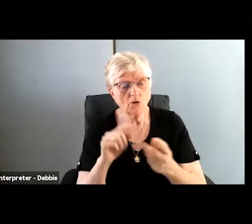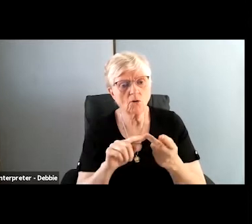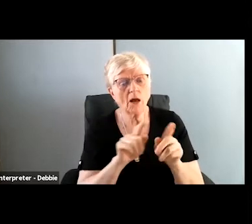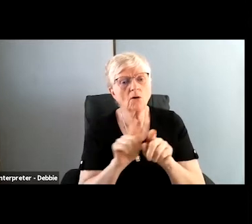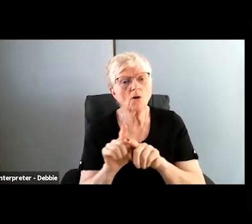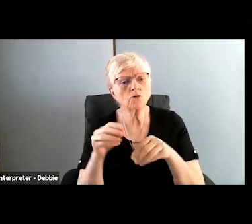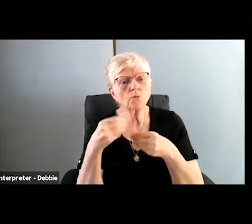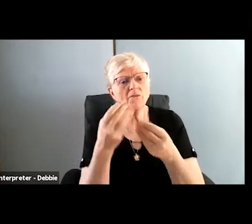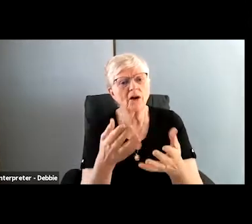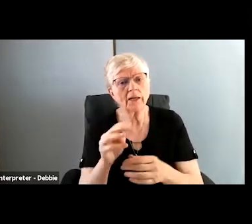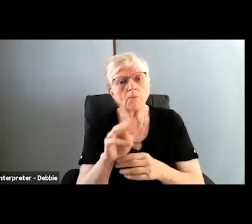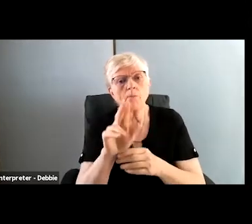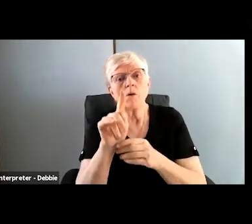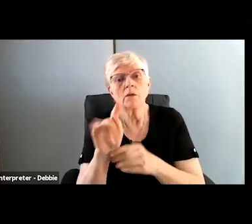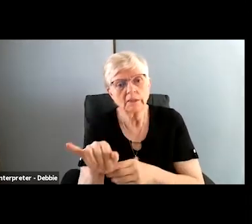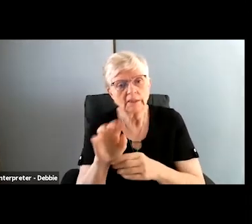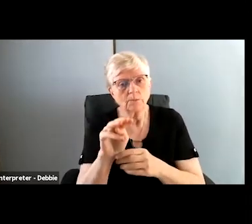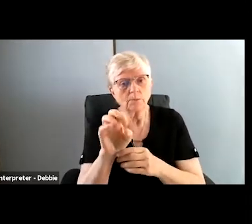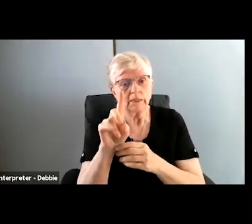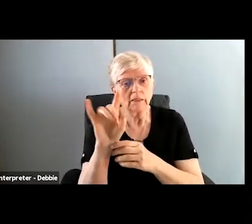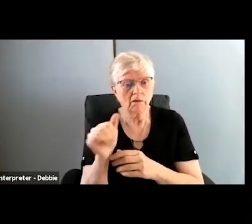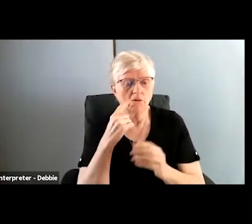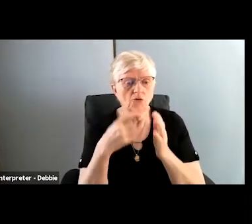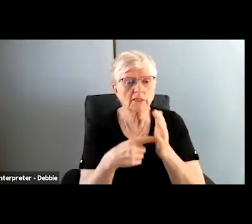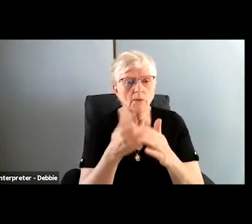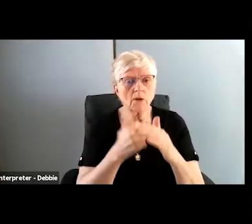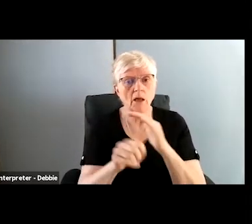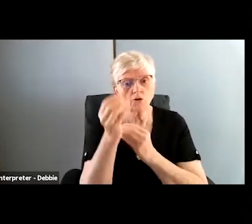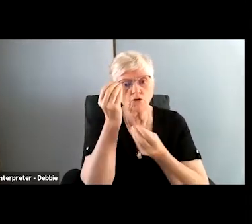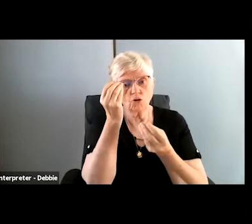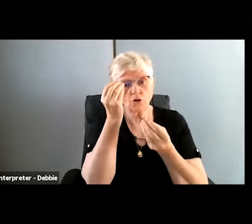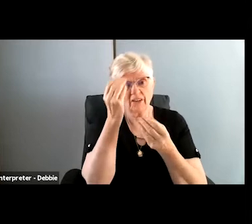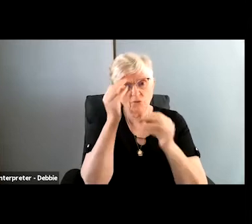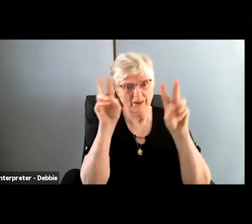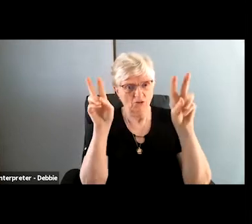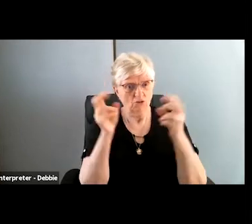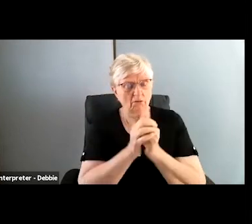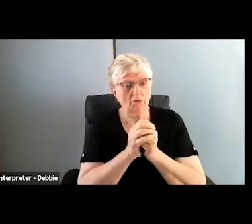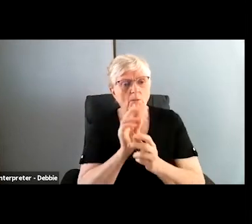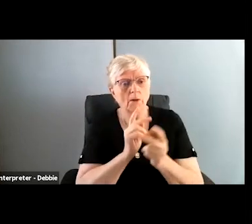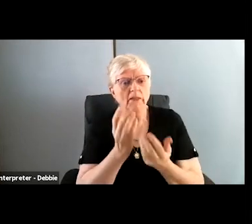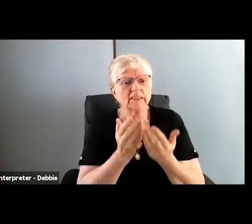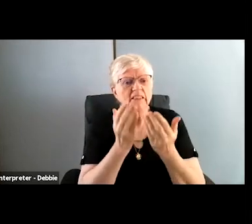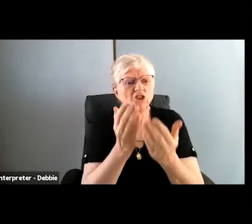AND ALSO PROVIDING MULTIMEDIA. SO, FOR EXAMPLE, UNDER INFORMATION, PEOPLE SUGGESTED A SO, FOR EXAMPLE, UNDER INFORMATION, PEOPLE SUGGESTED A